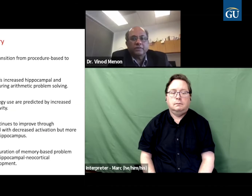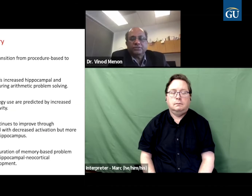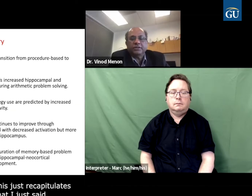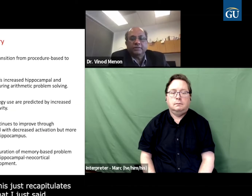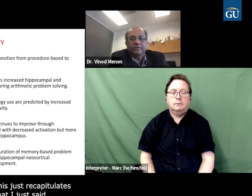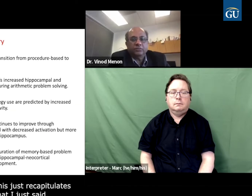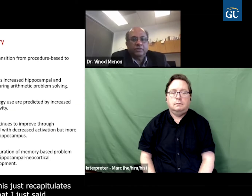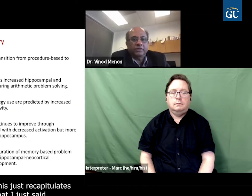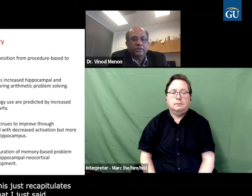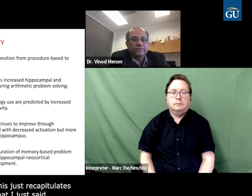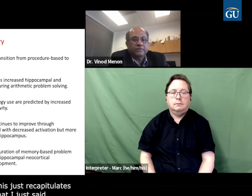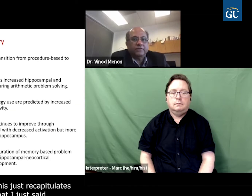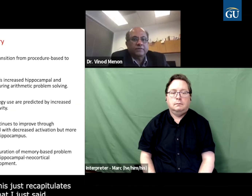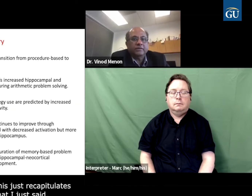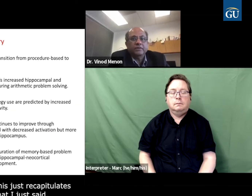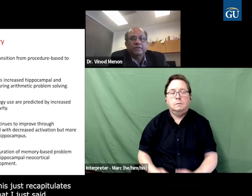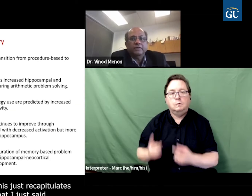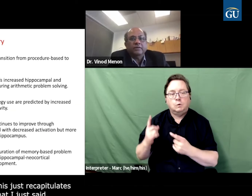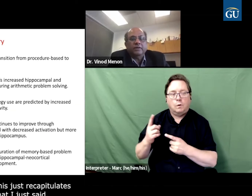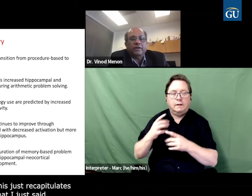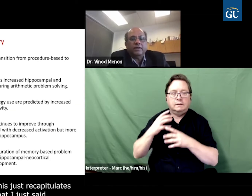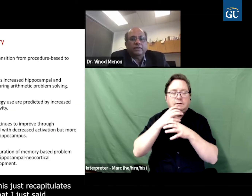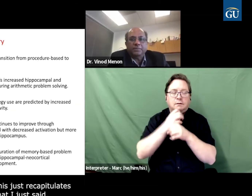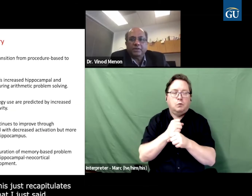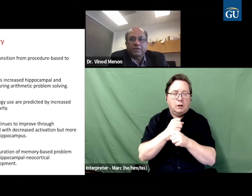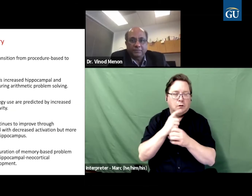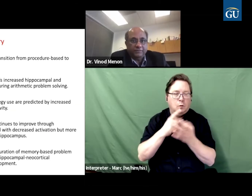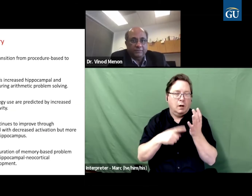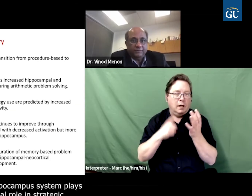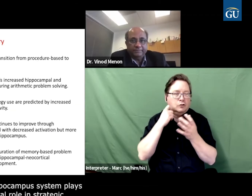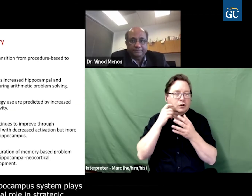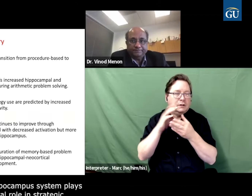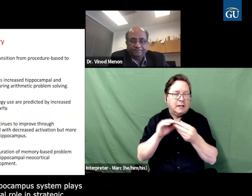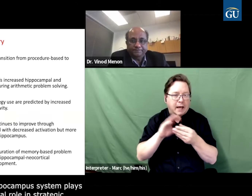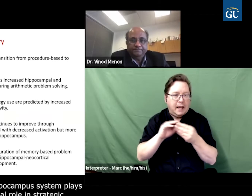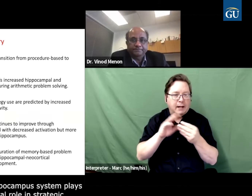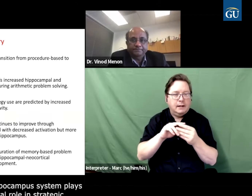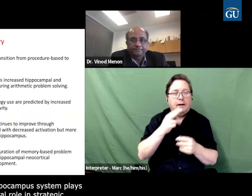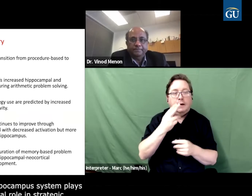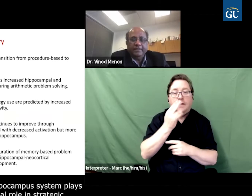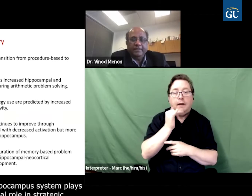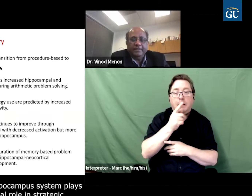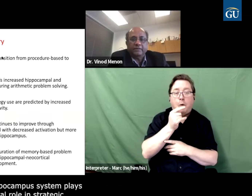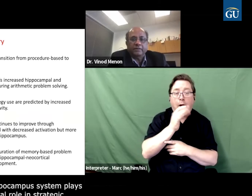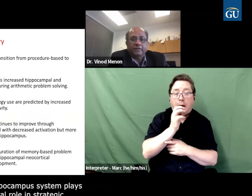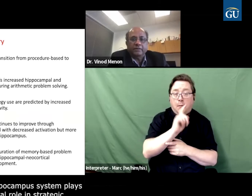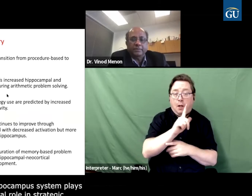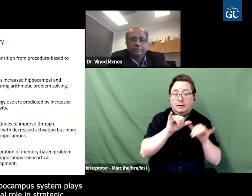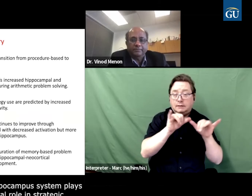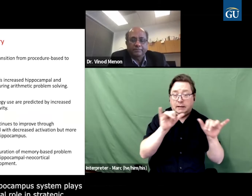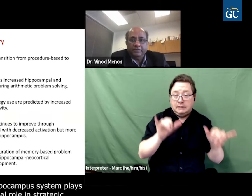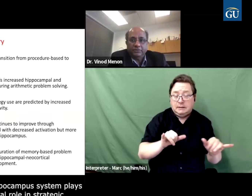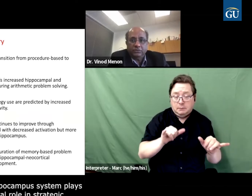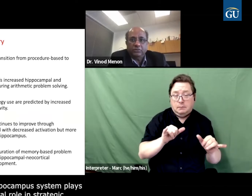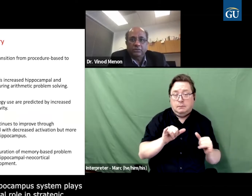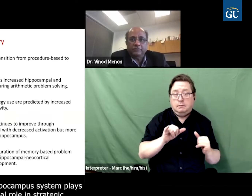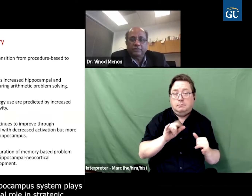and so this district capitulates what i just said that the hippocampal system